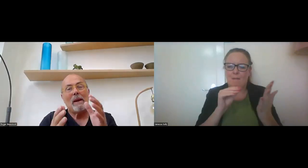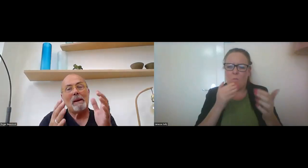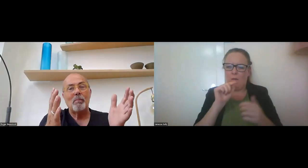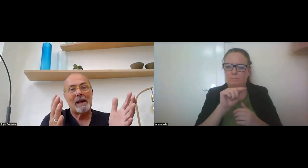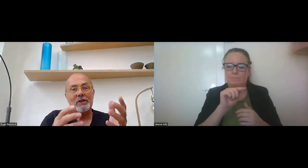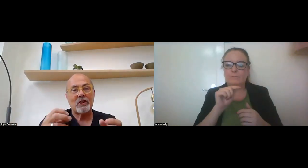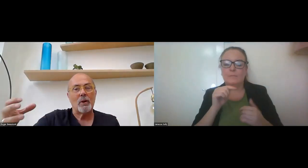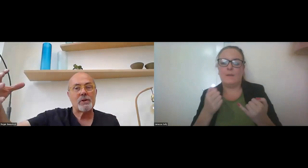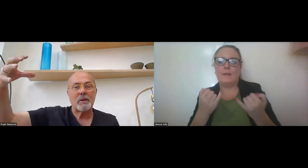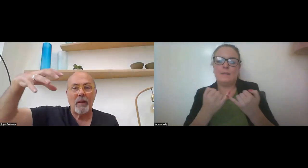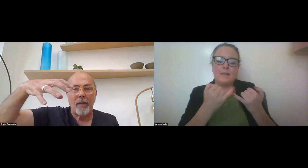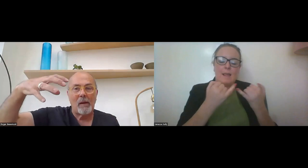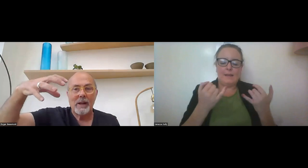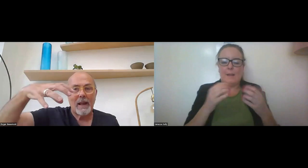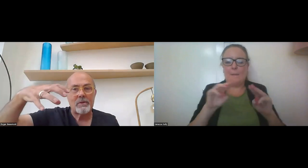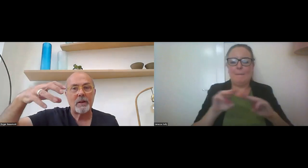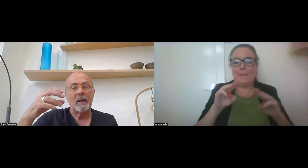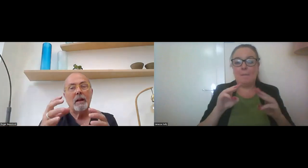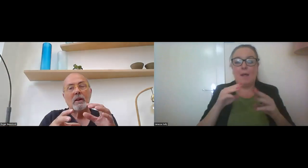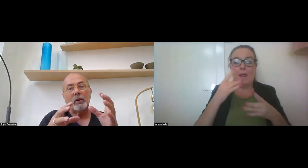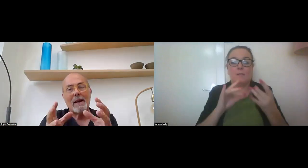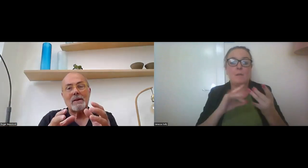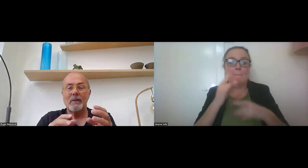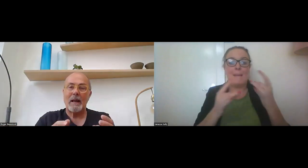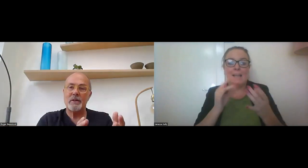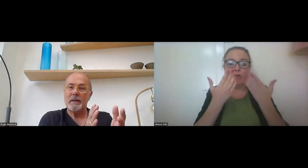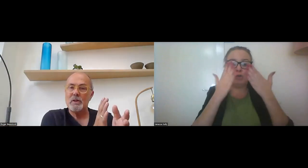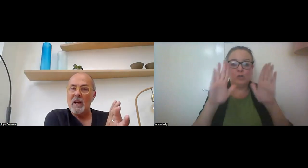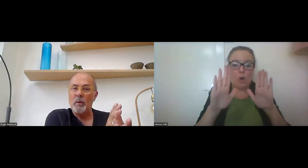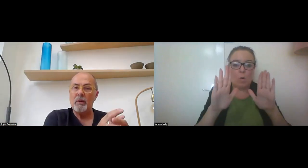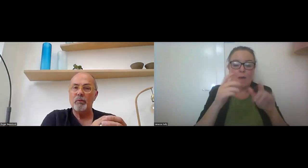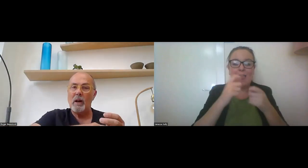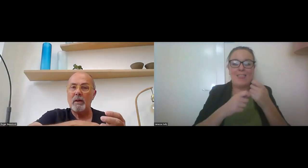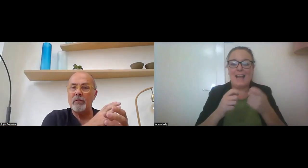People make the shows and then we caption it. Creative captioning is where we're involved